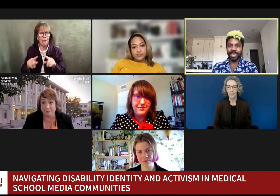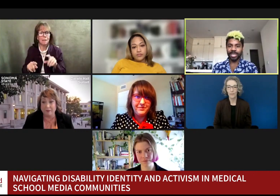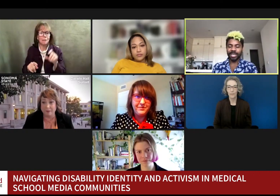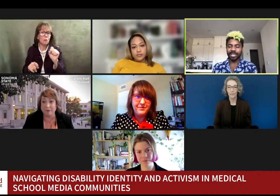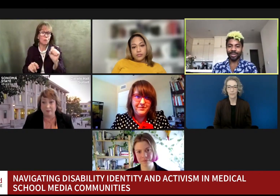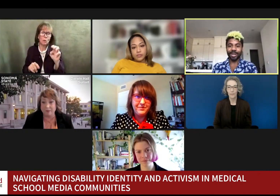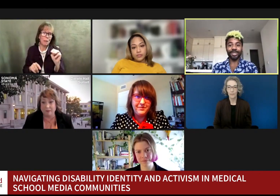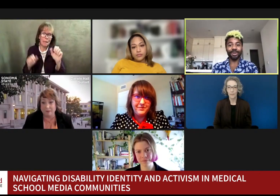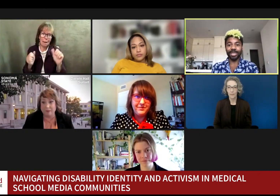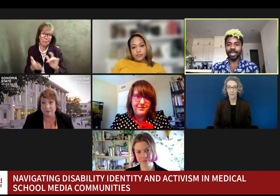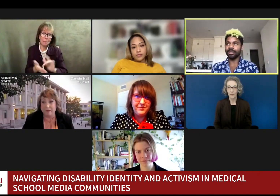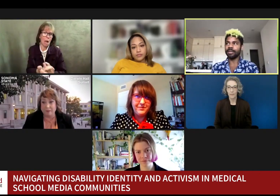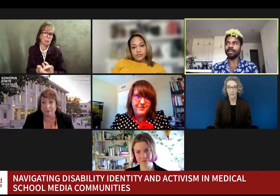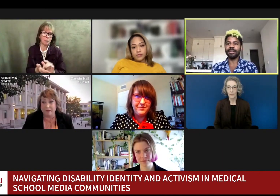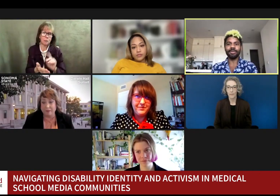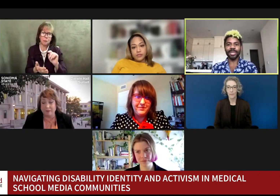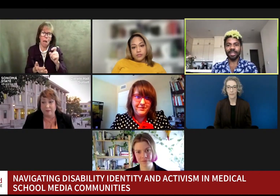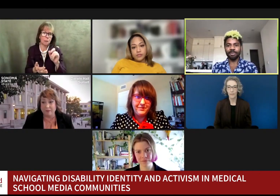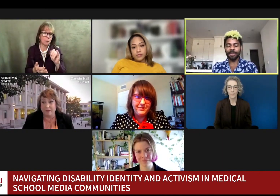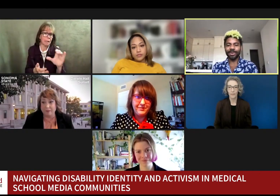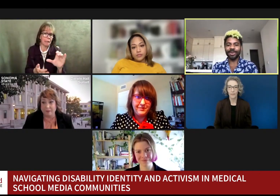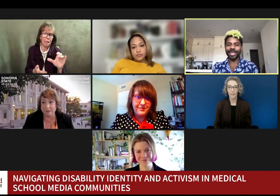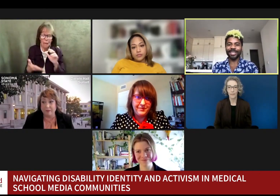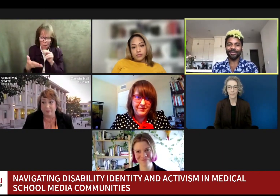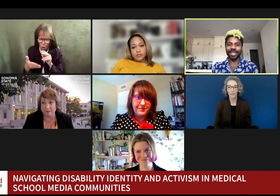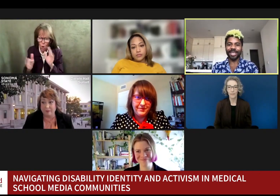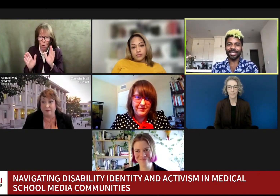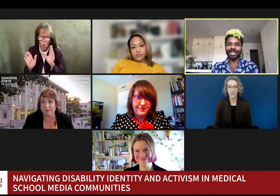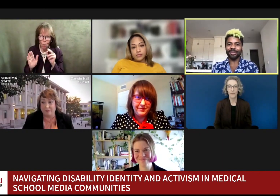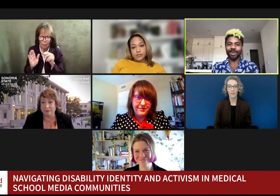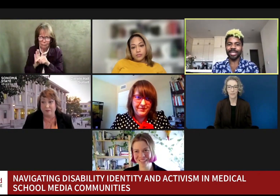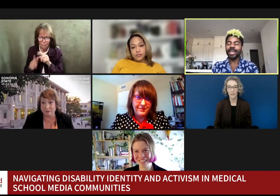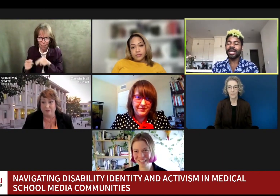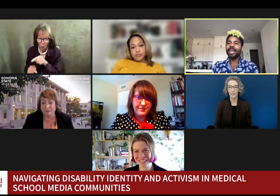And so I was always like, don't piss off people and write things these ways.